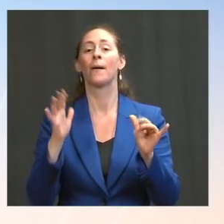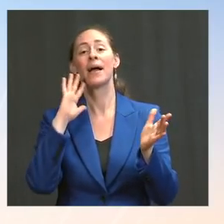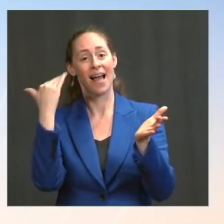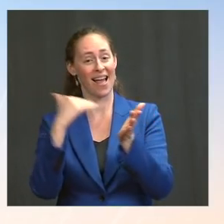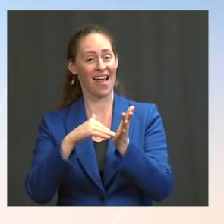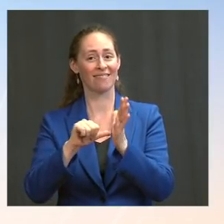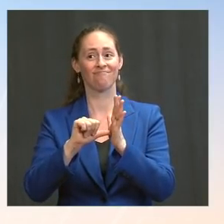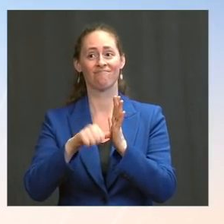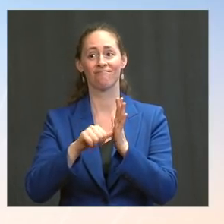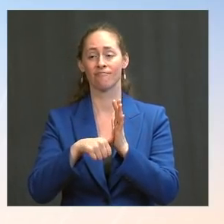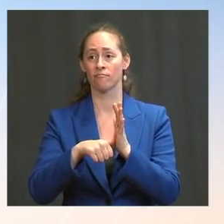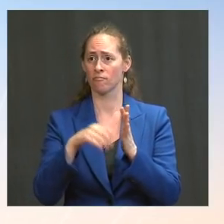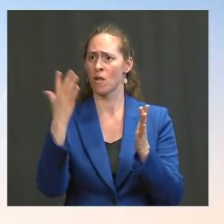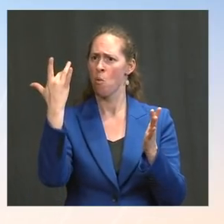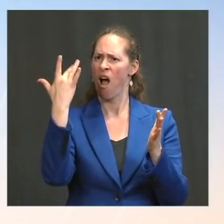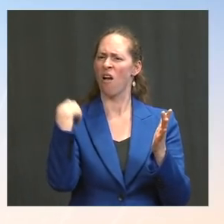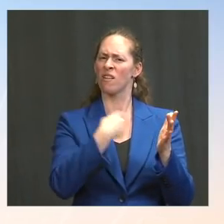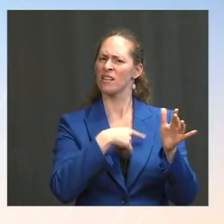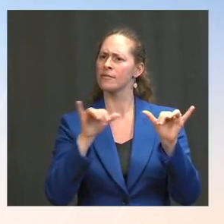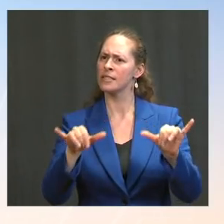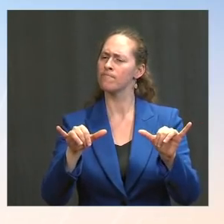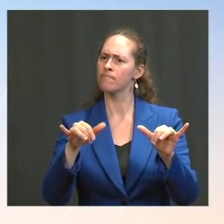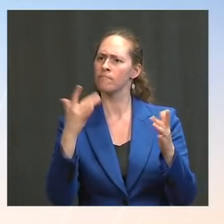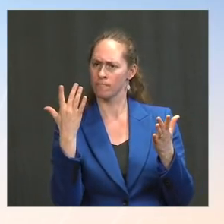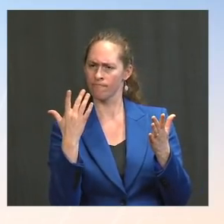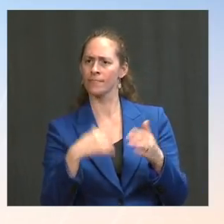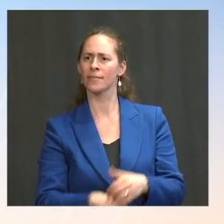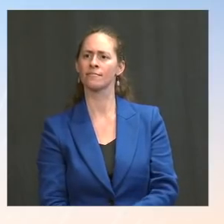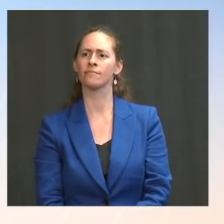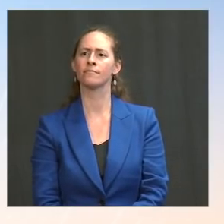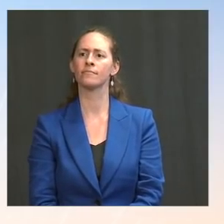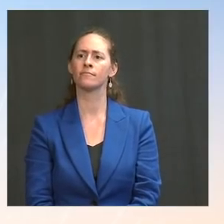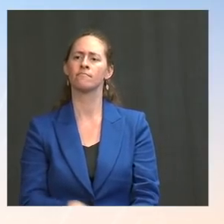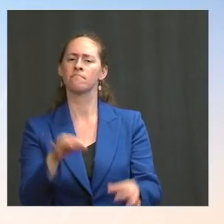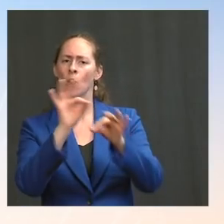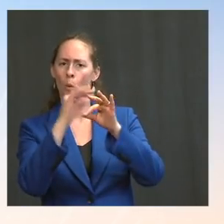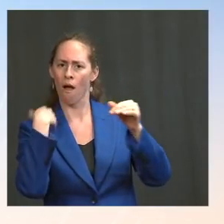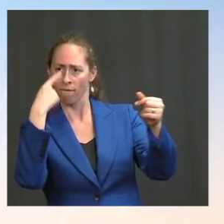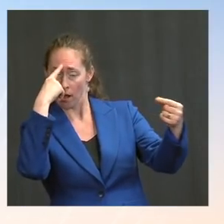and to continue to pursue a diplomatic agreement to re-engage with our partners --